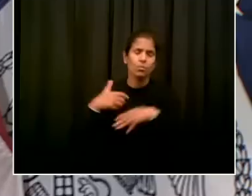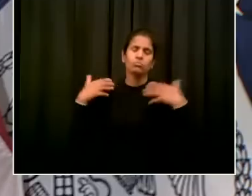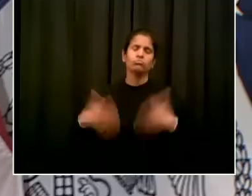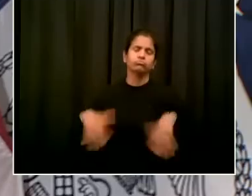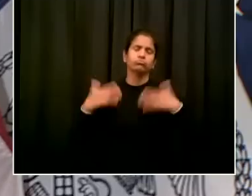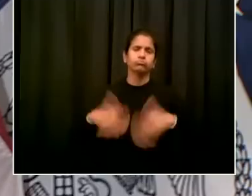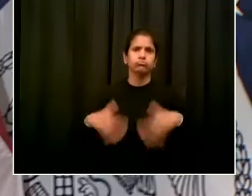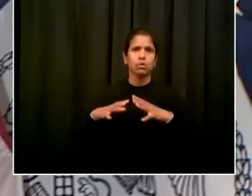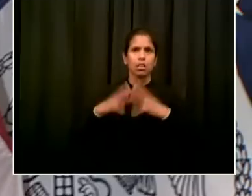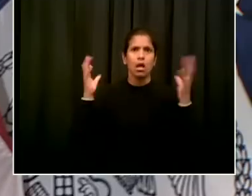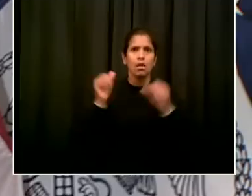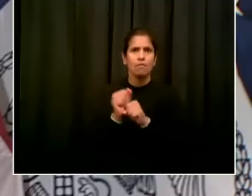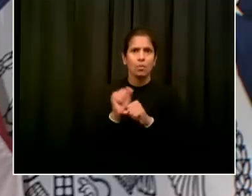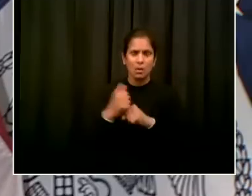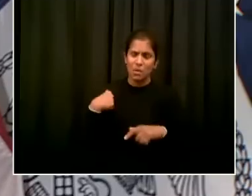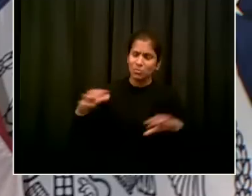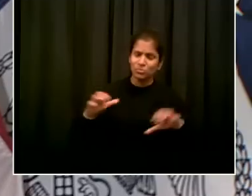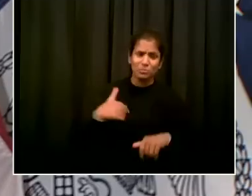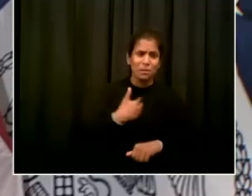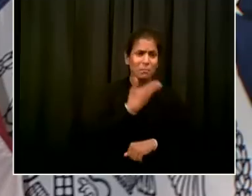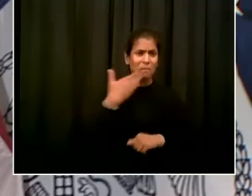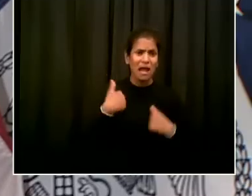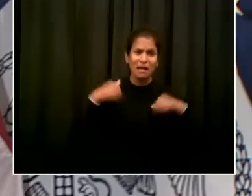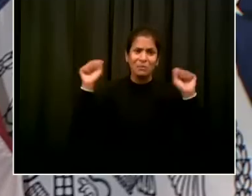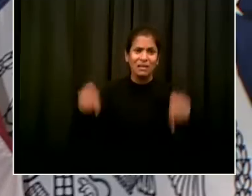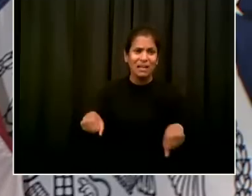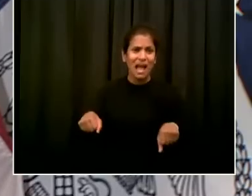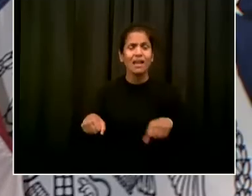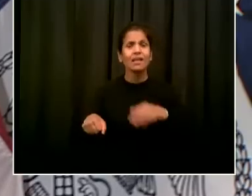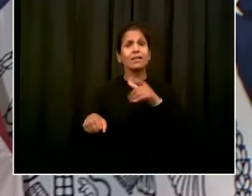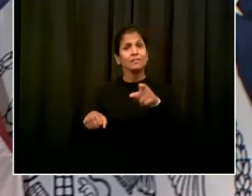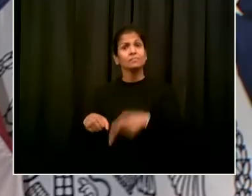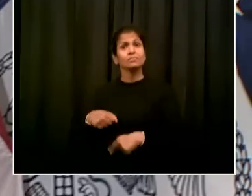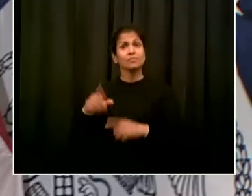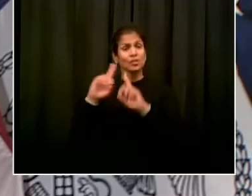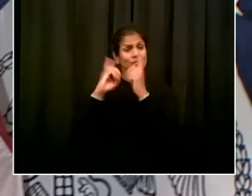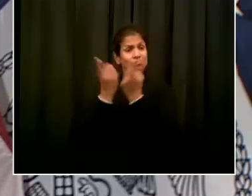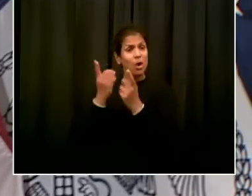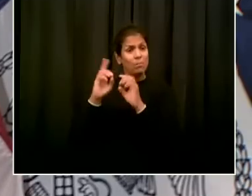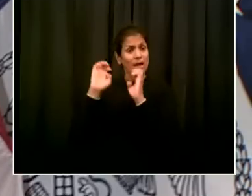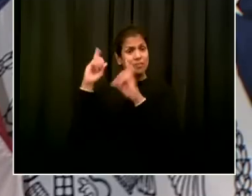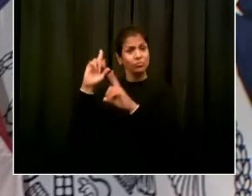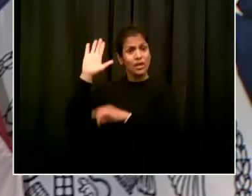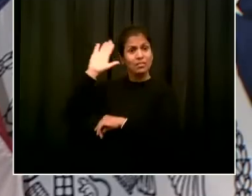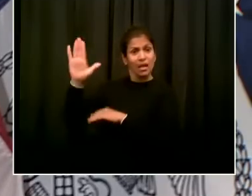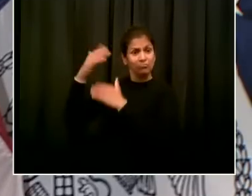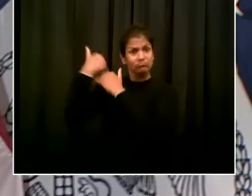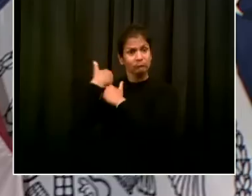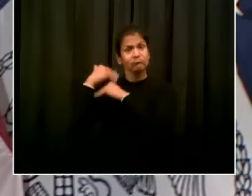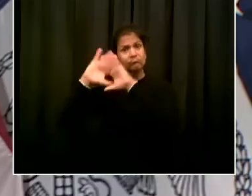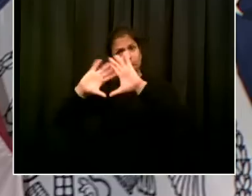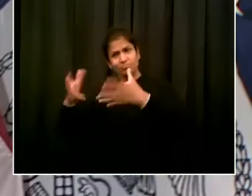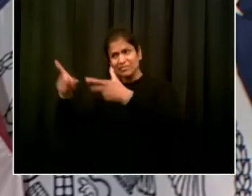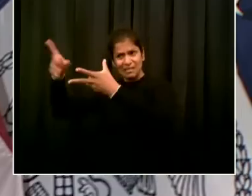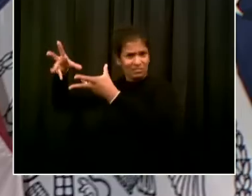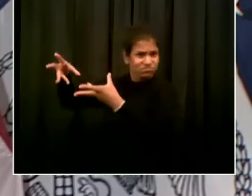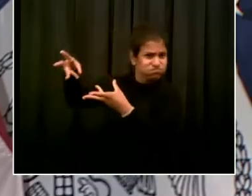PARENTS, UNDERSTAND THAHAT EW A AE RIN